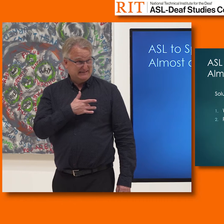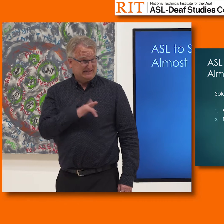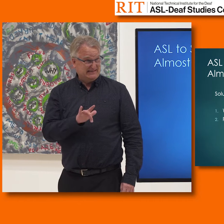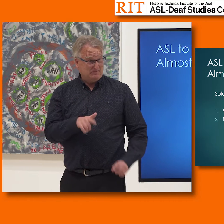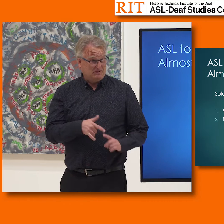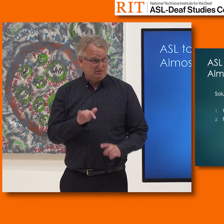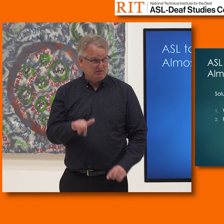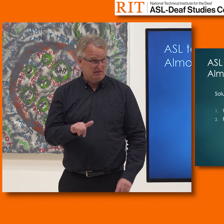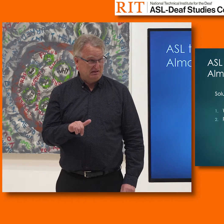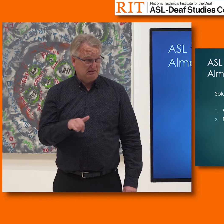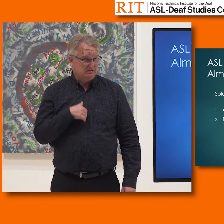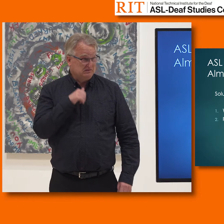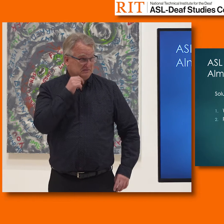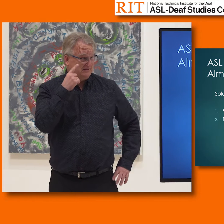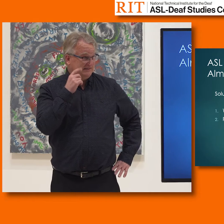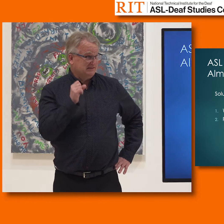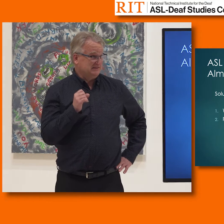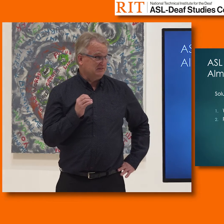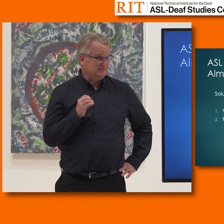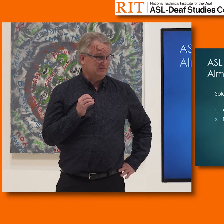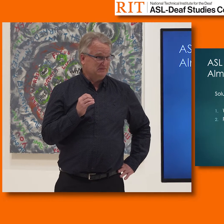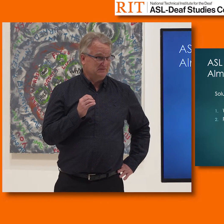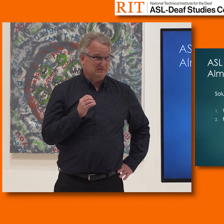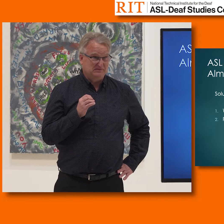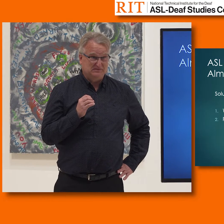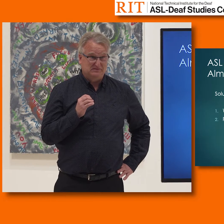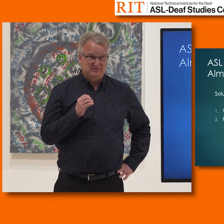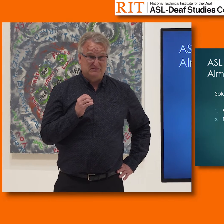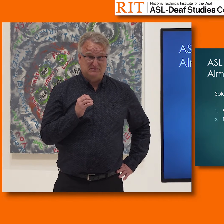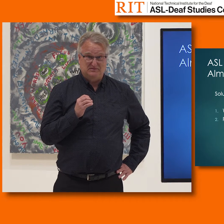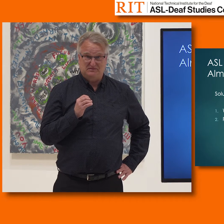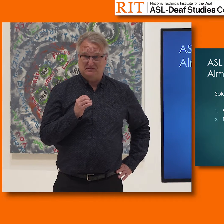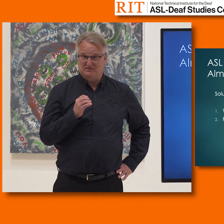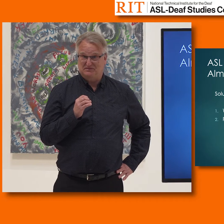Are Deaf people sensitive to the challenges that interpreters face? I don't think so.